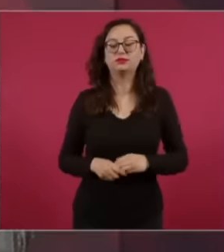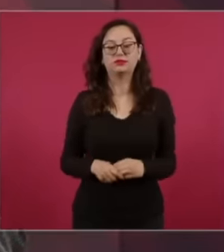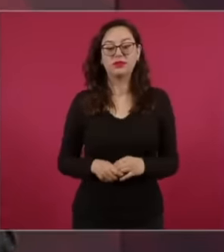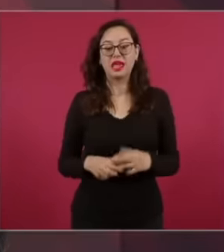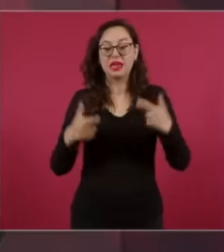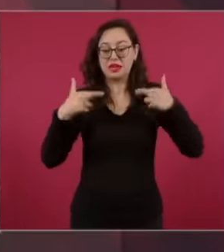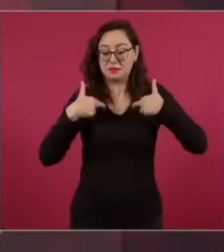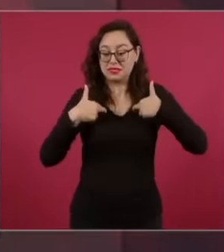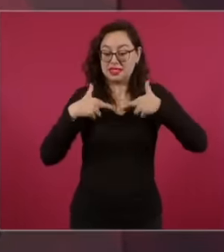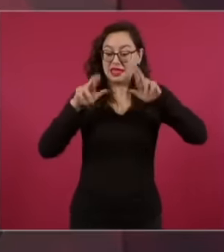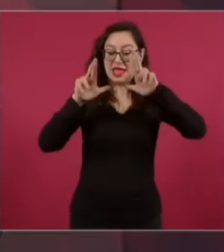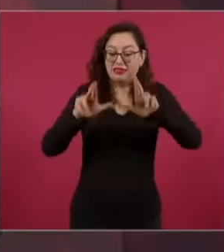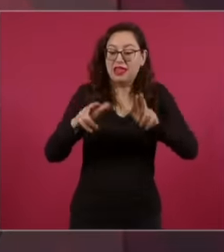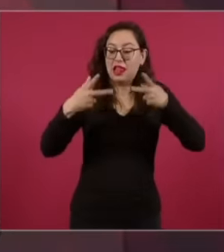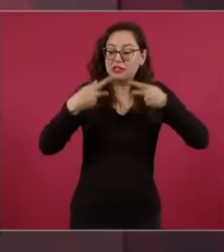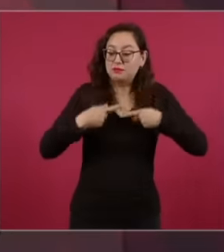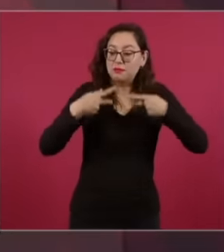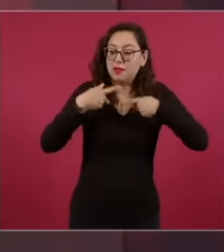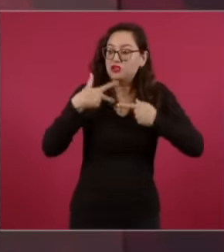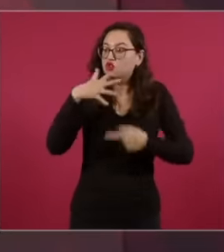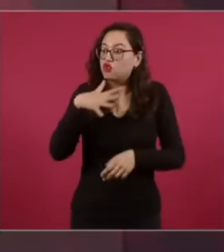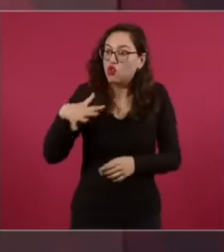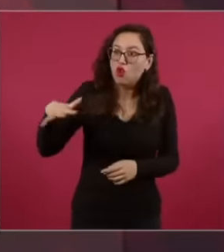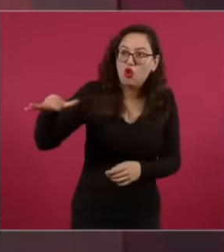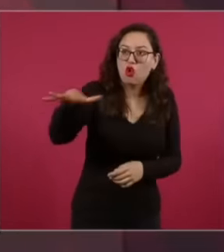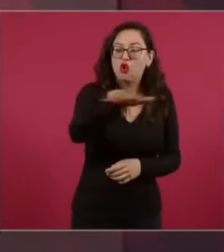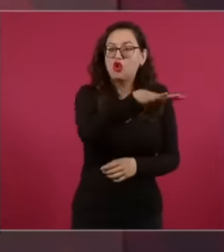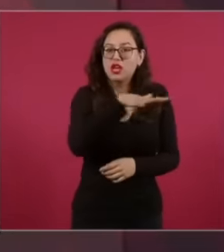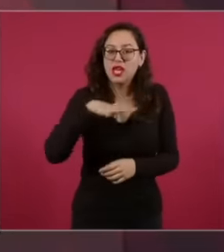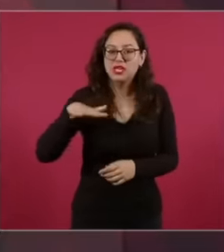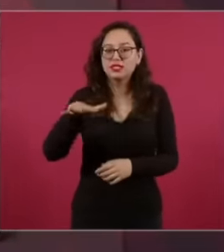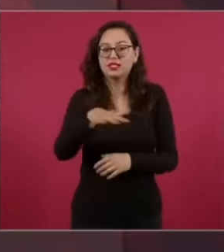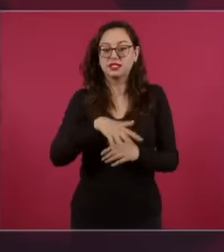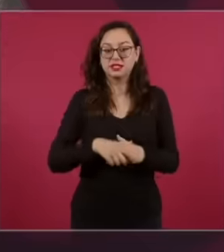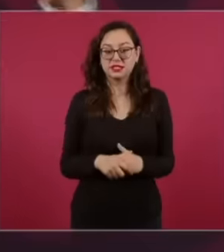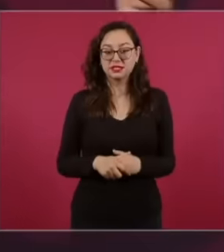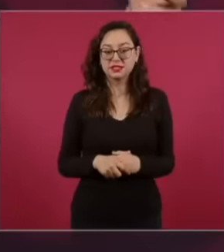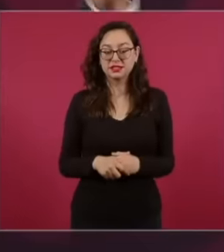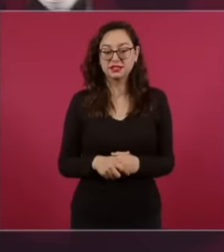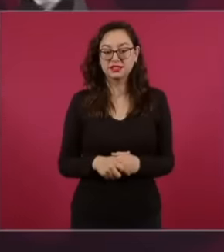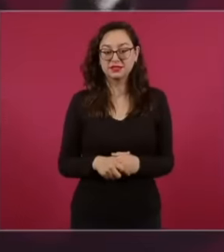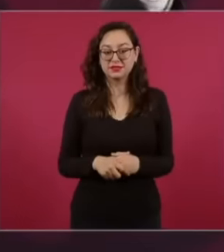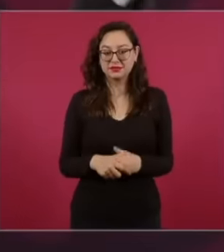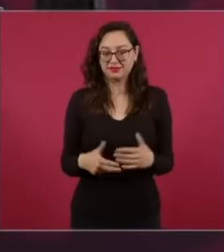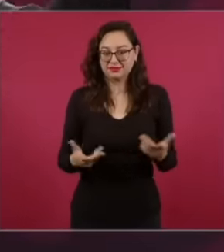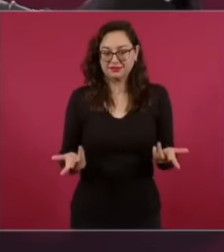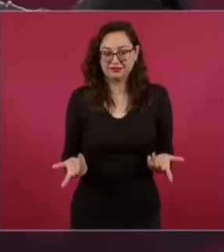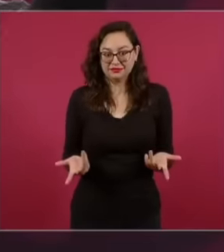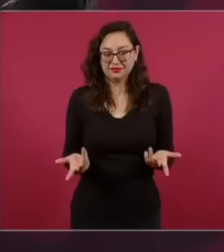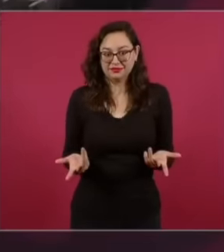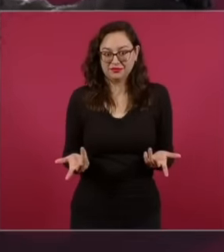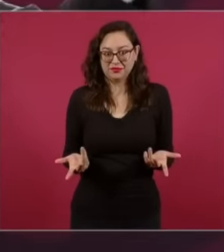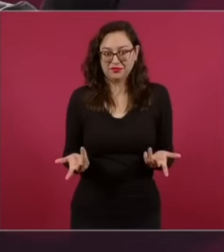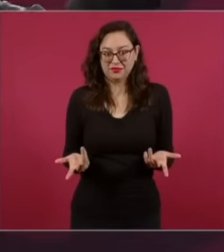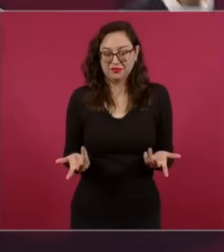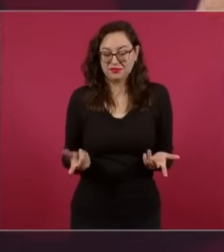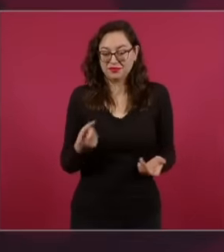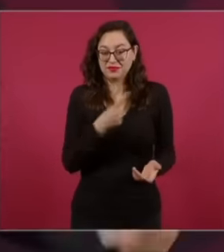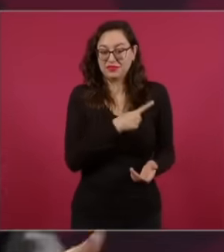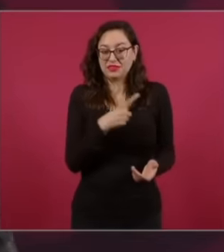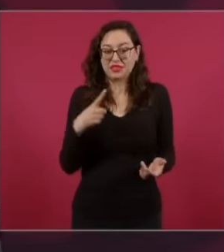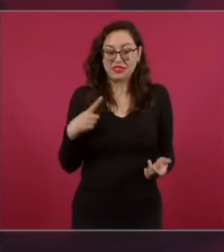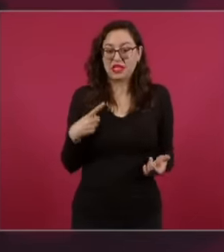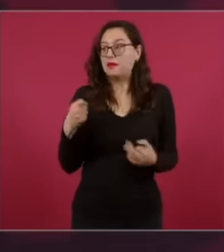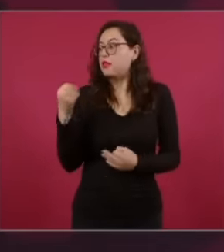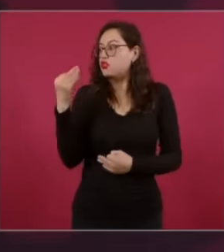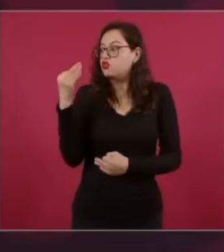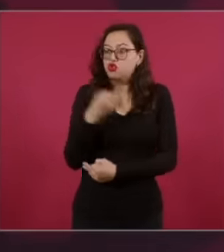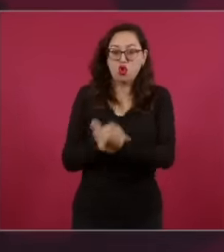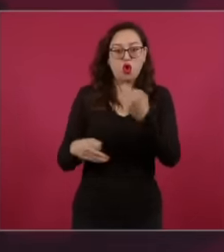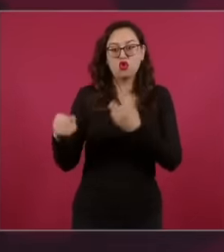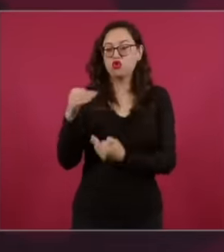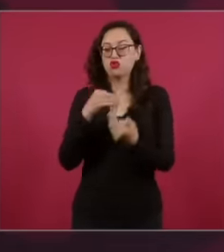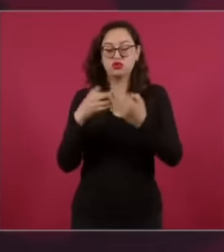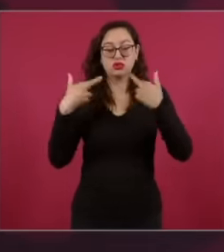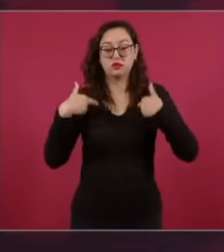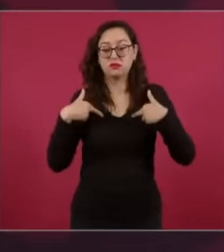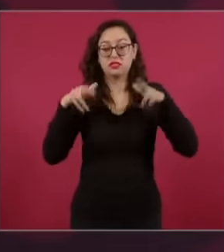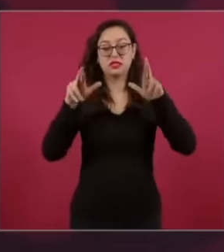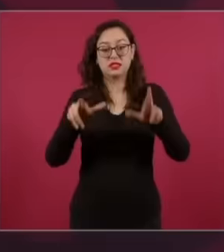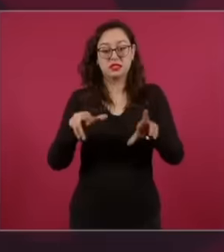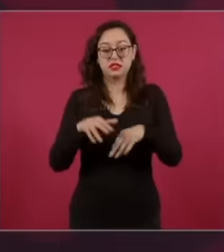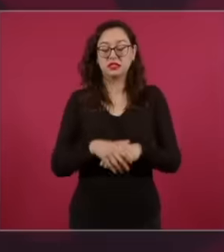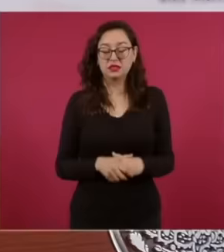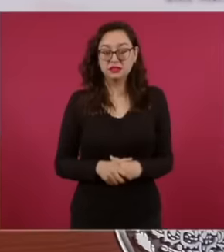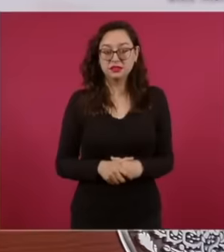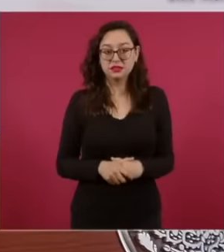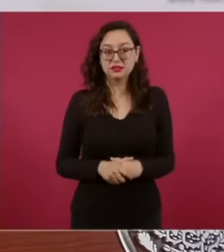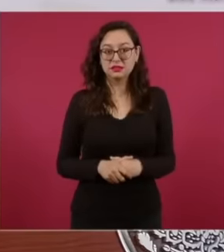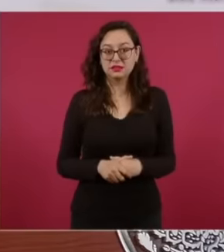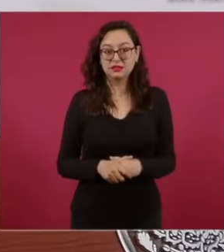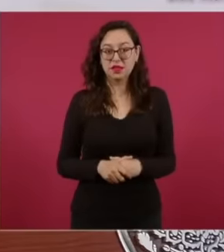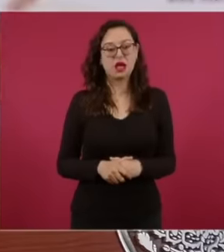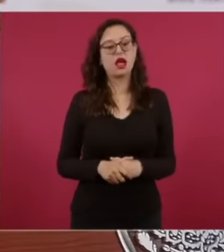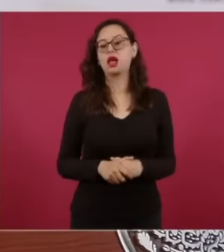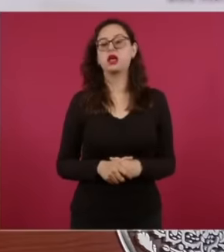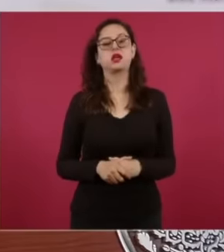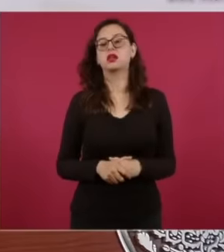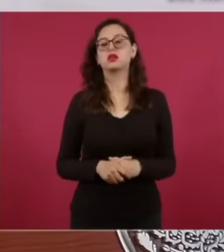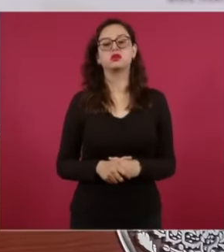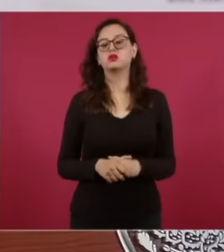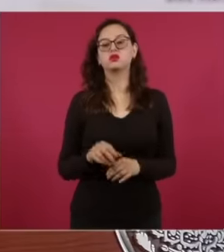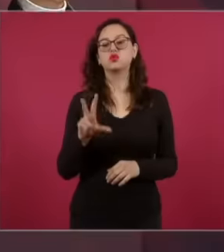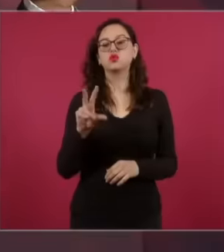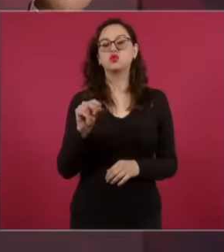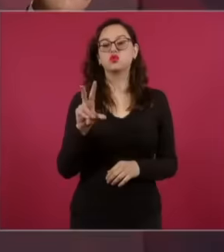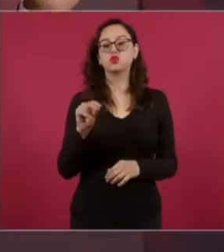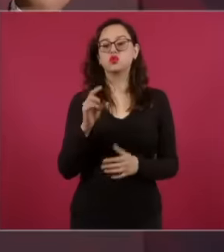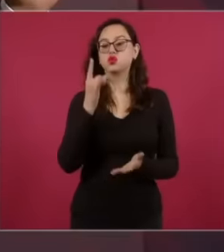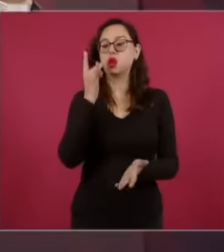popular, the whole town has to be there. represented Ah, the experts don't have to go, the